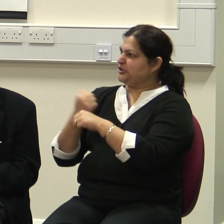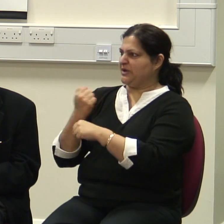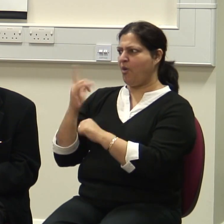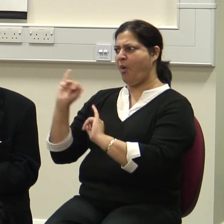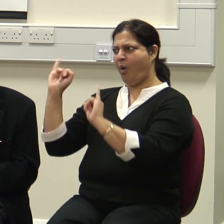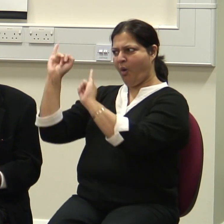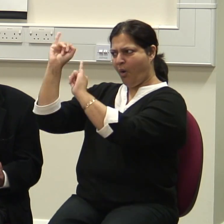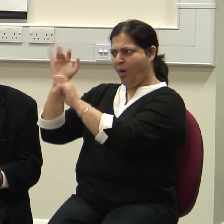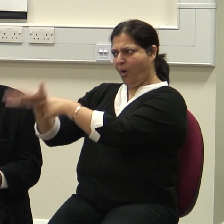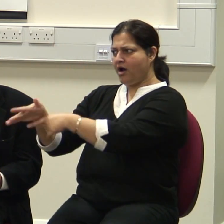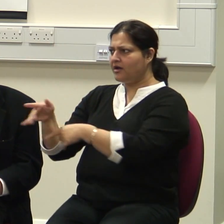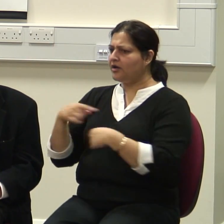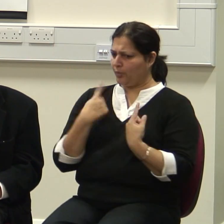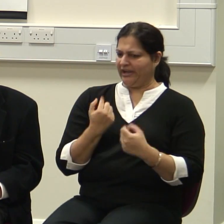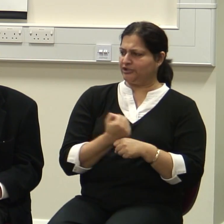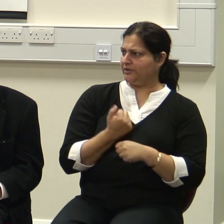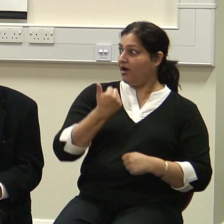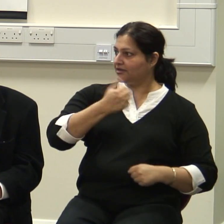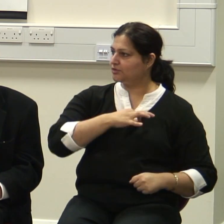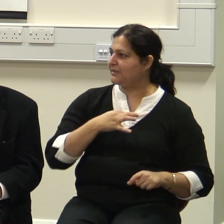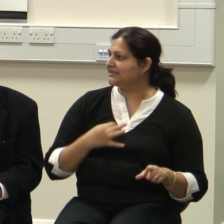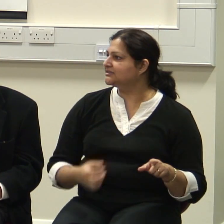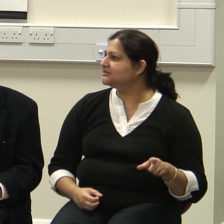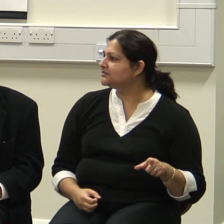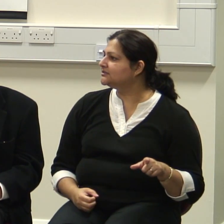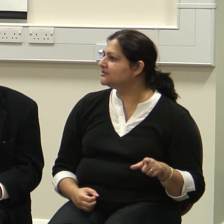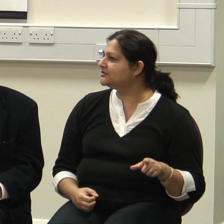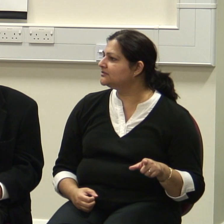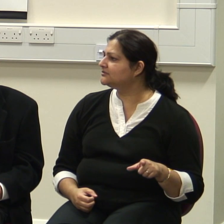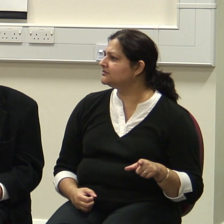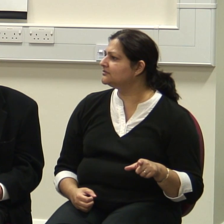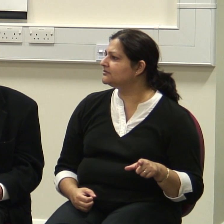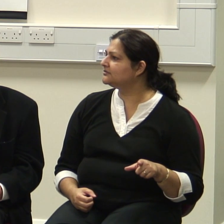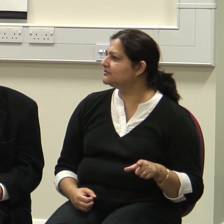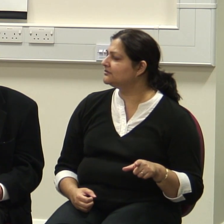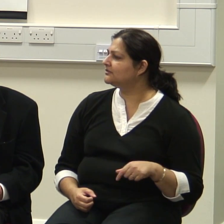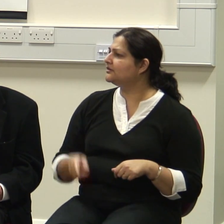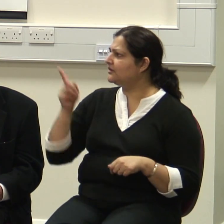medicine. What was abusive about it? They had diagnoses. [5.41] schizophrenia, whatnot.